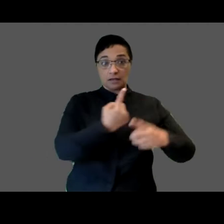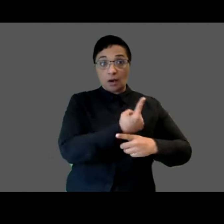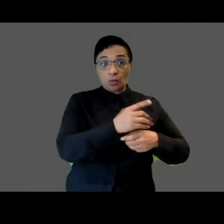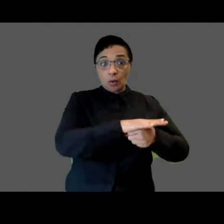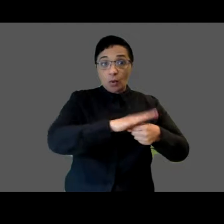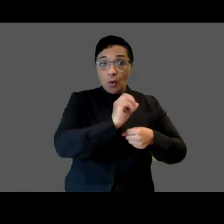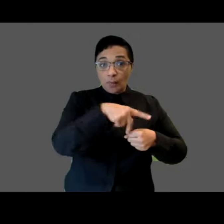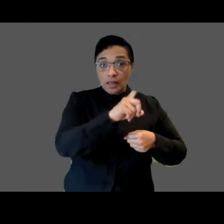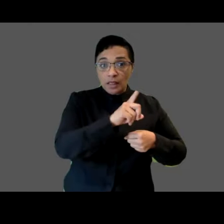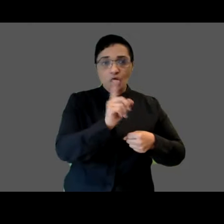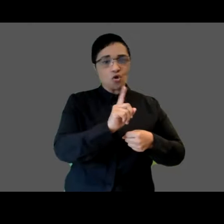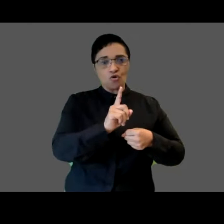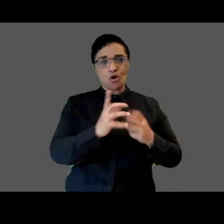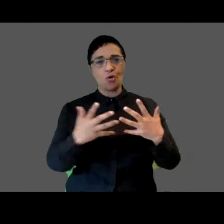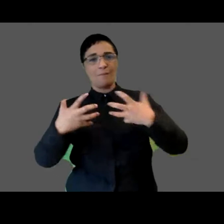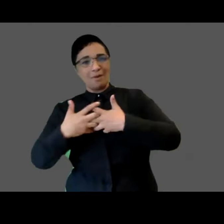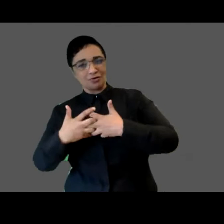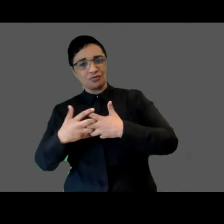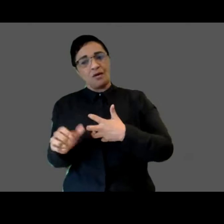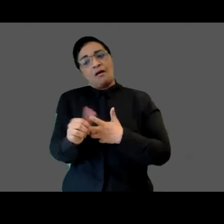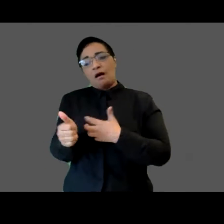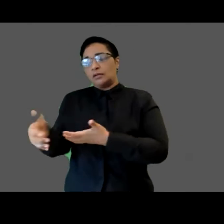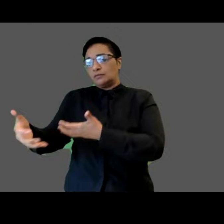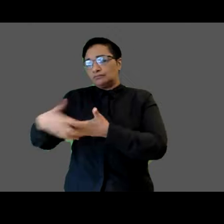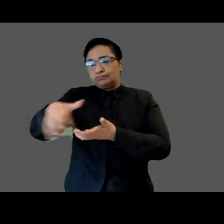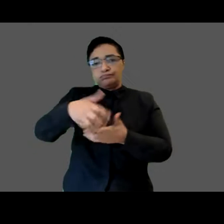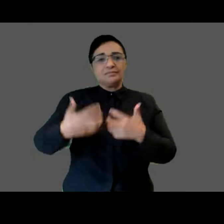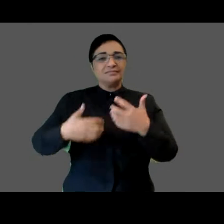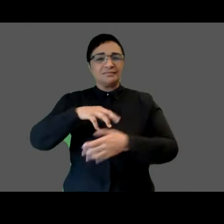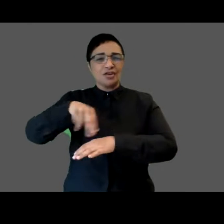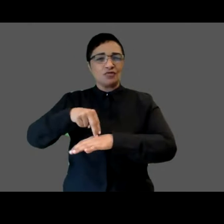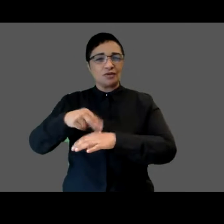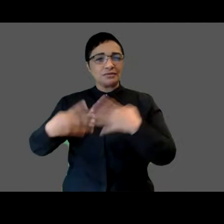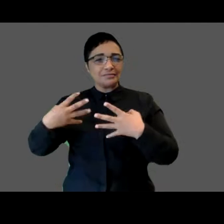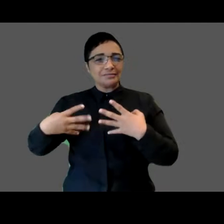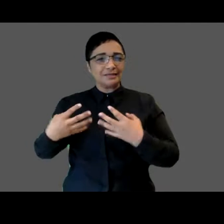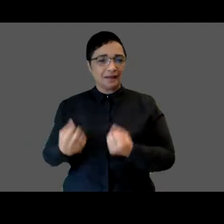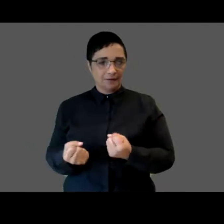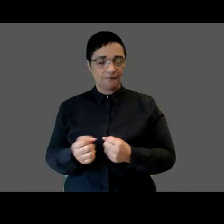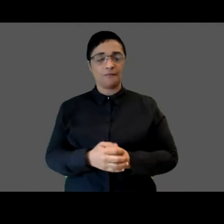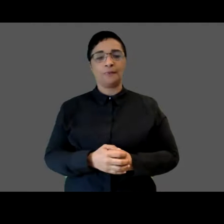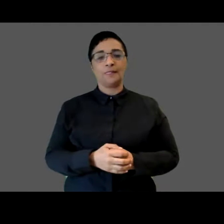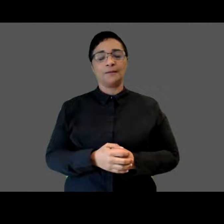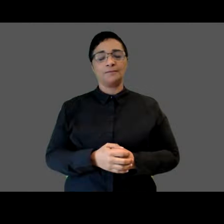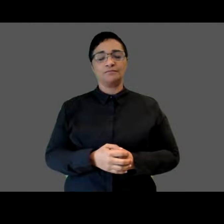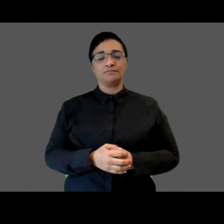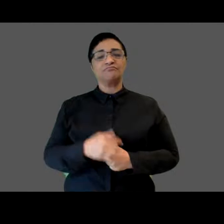A couple of things that I would like to say, just in closing is as a reflection moving